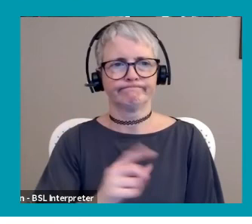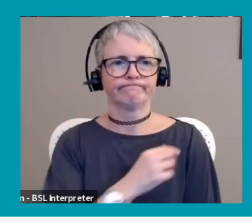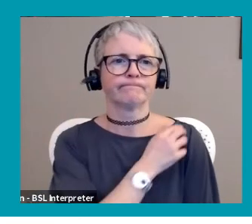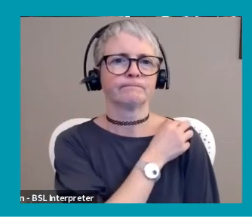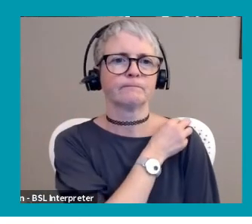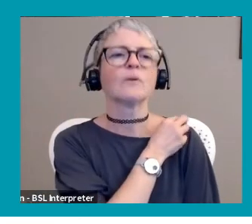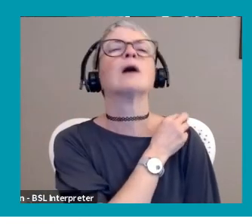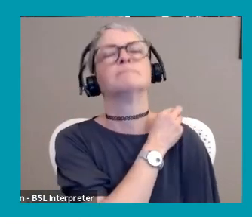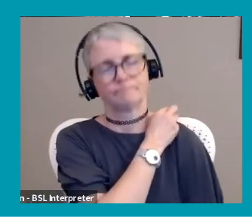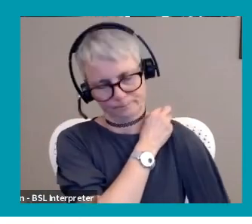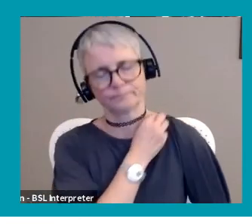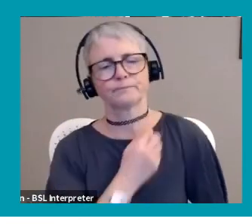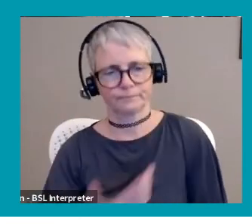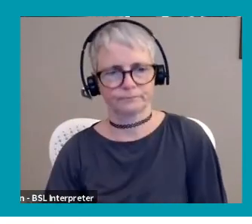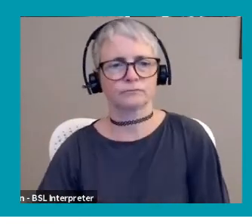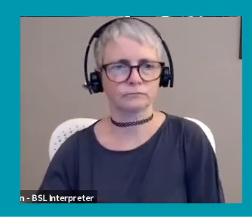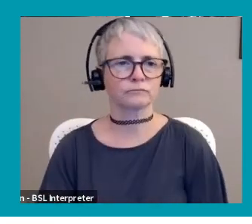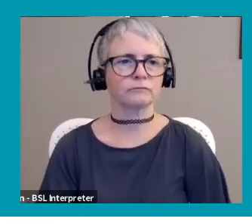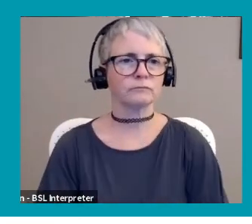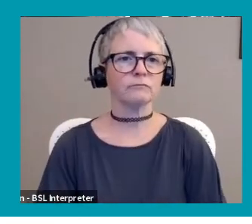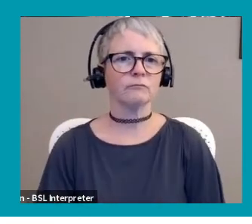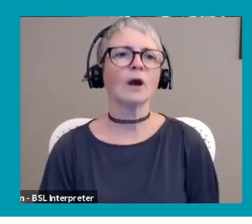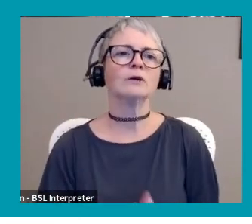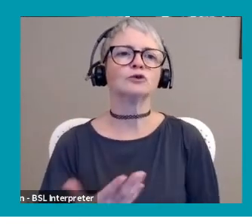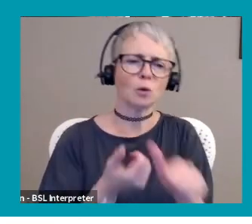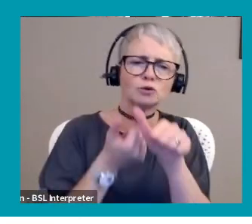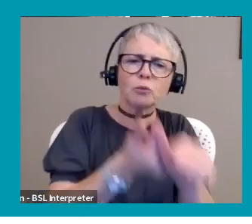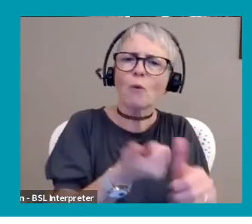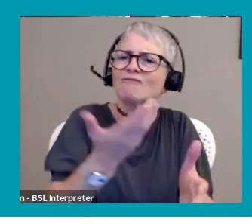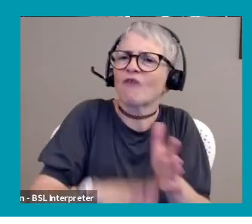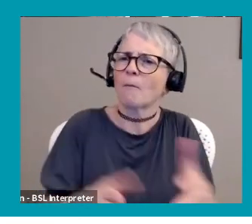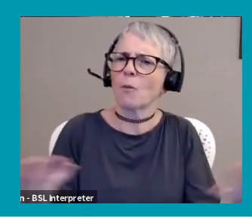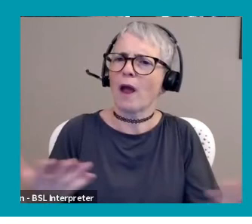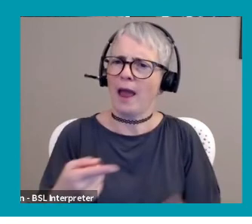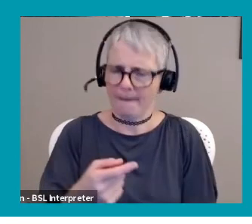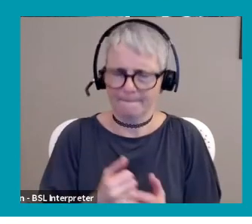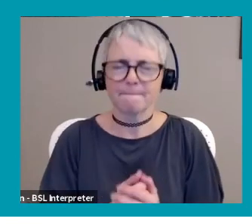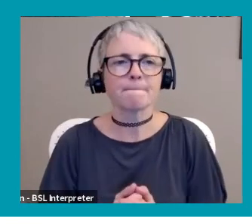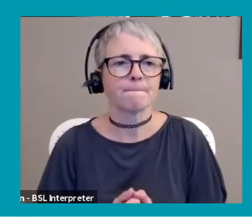Okay Employability and Support Programmes. What are they? And how might they help you?